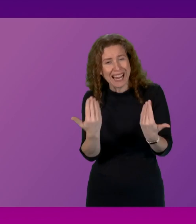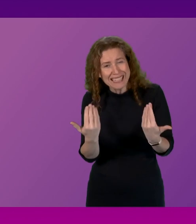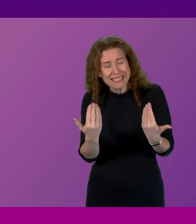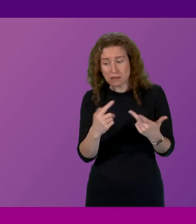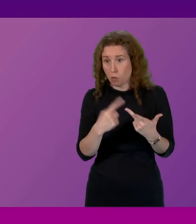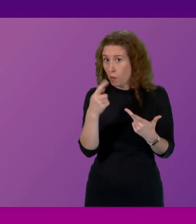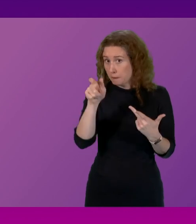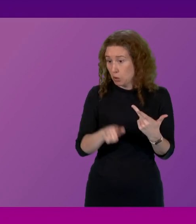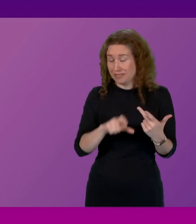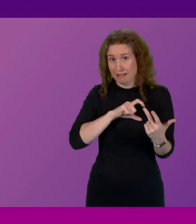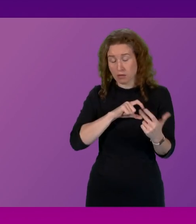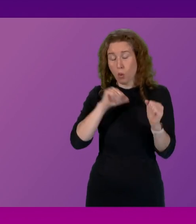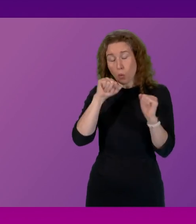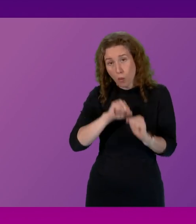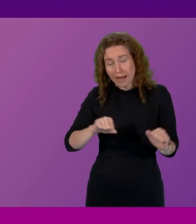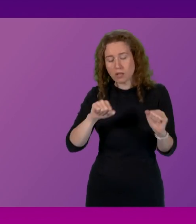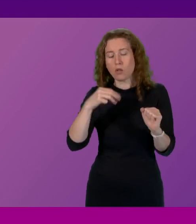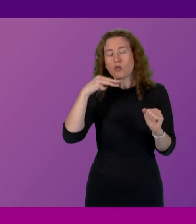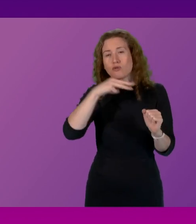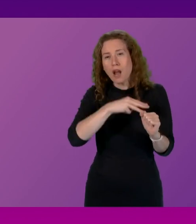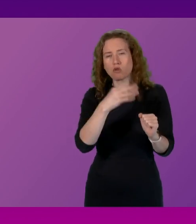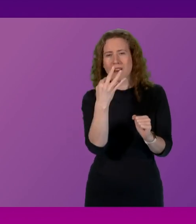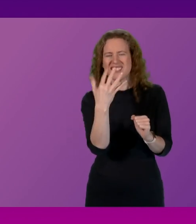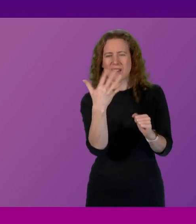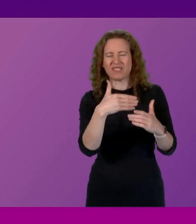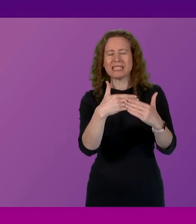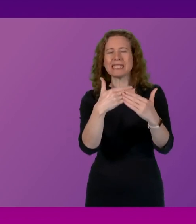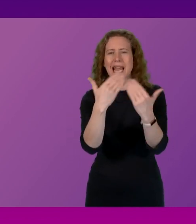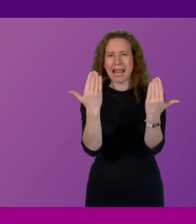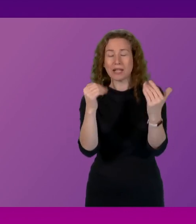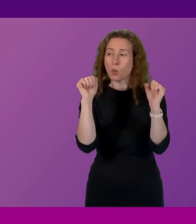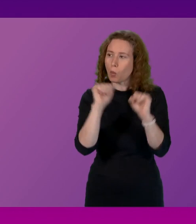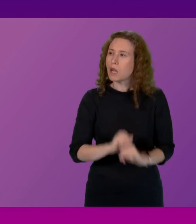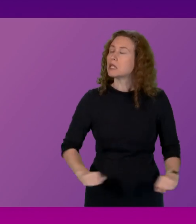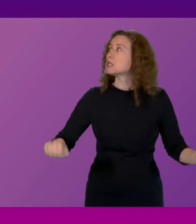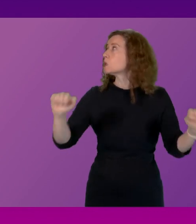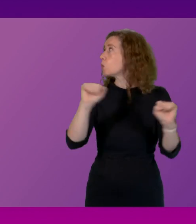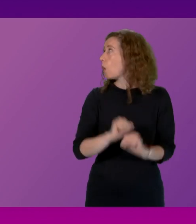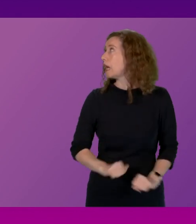a cancer patient who waited 385 days for diagnosis and to start treatment.